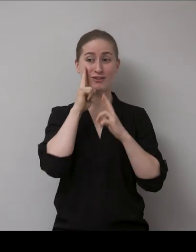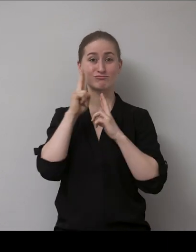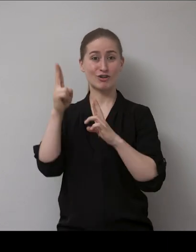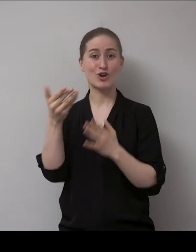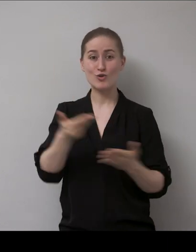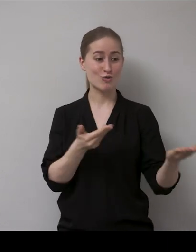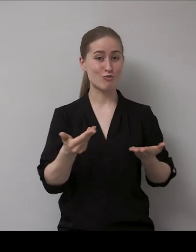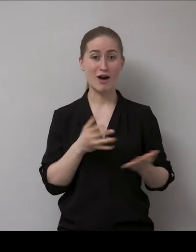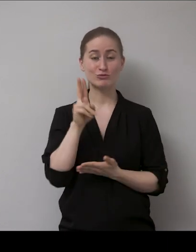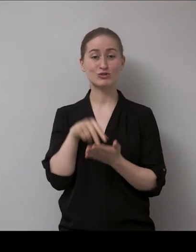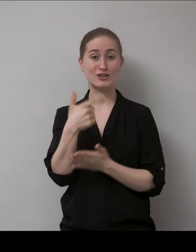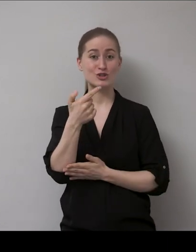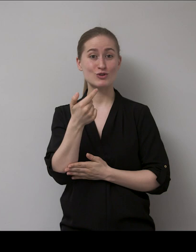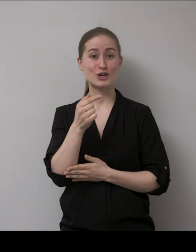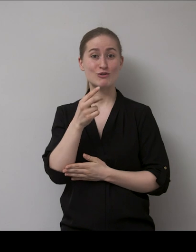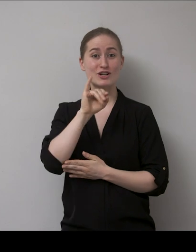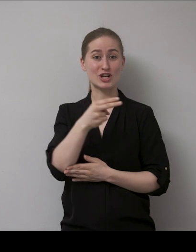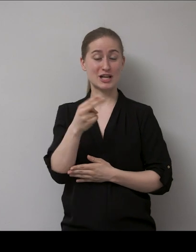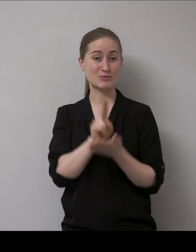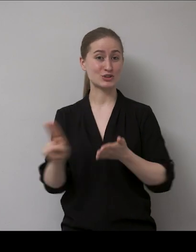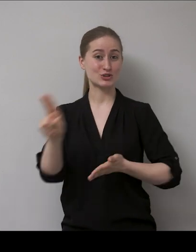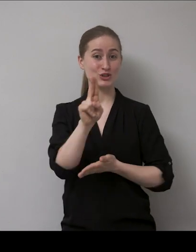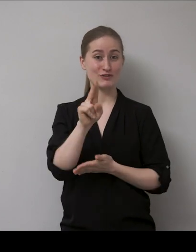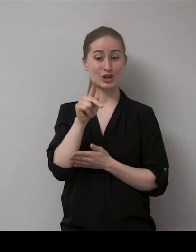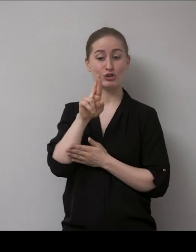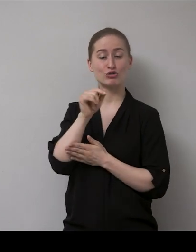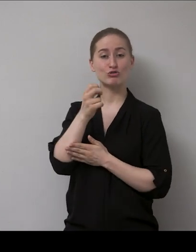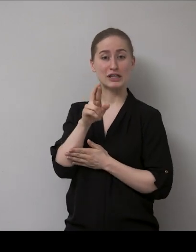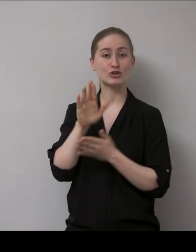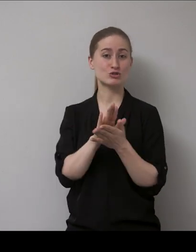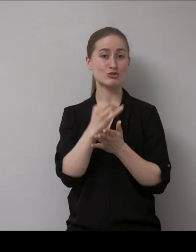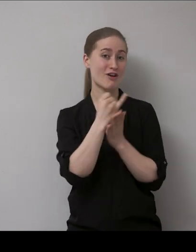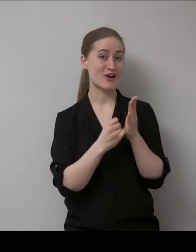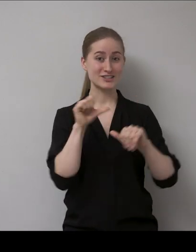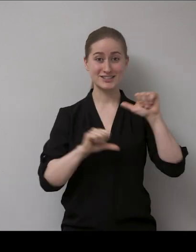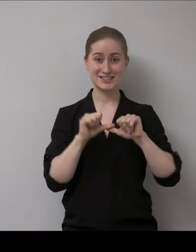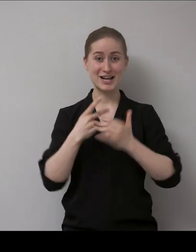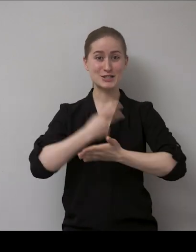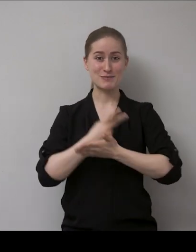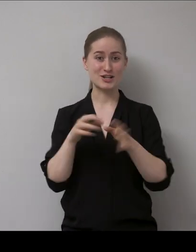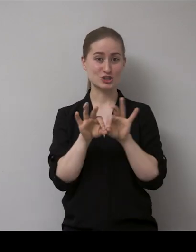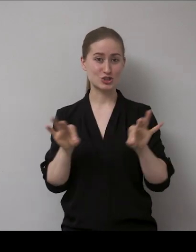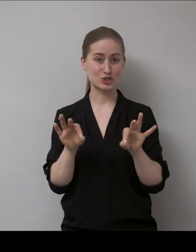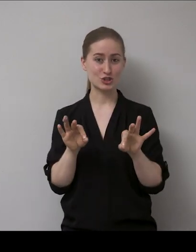to the 2021 Johns Hopkins University Krieger School of Arts & Sciences master's degree ceremony.